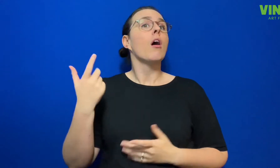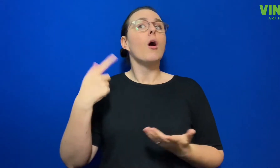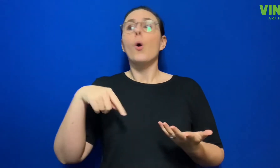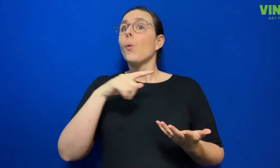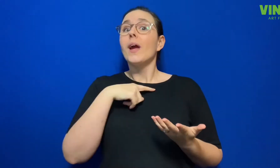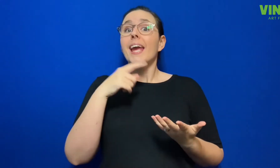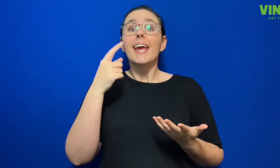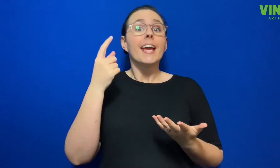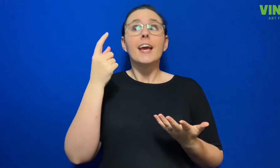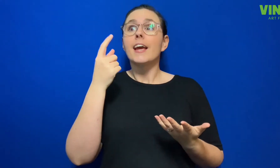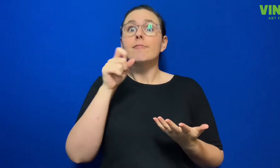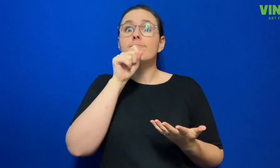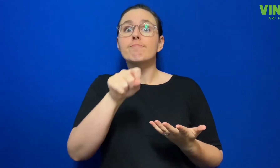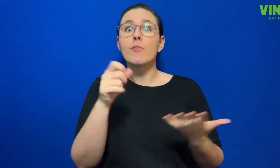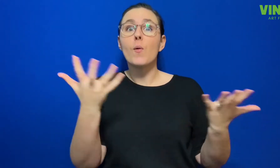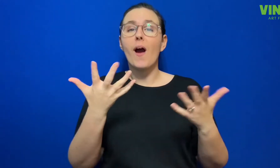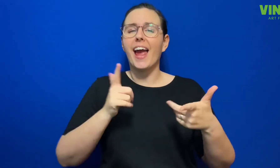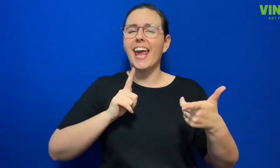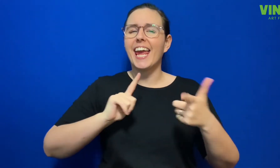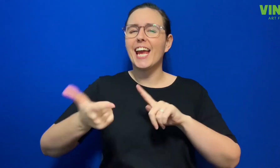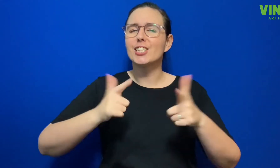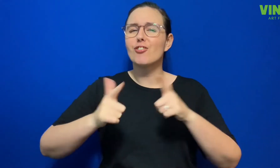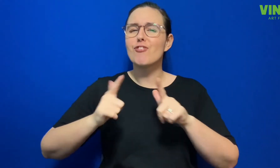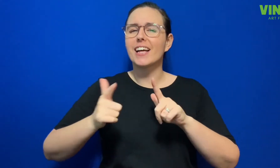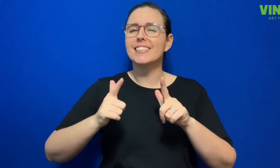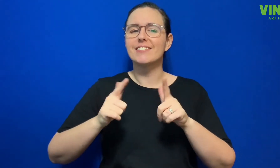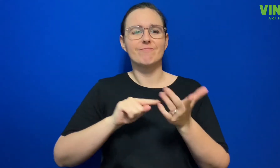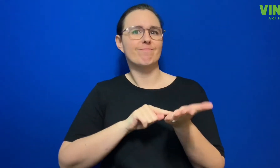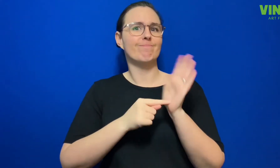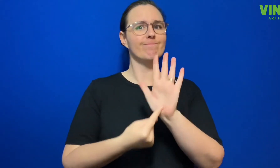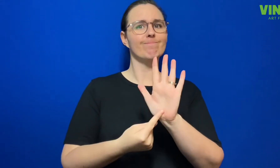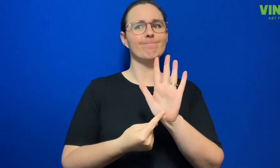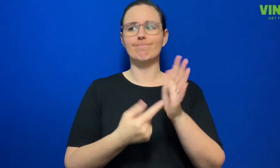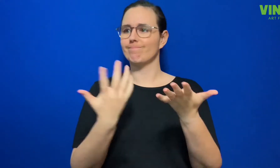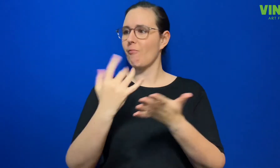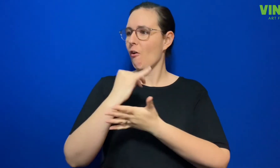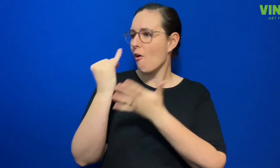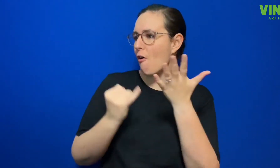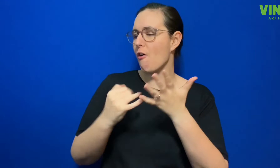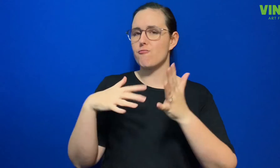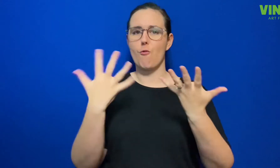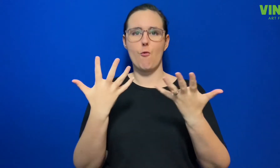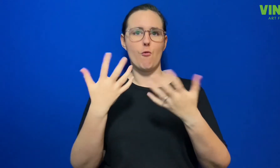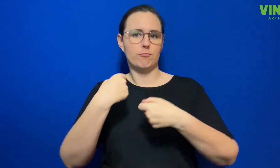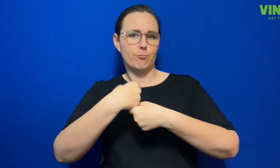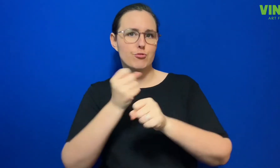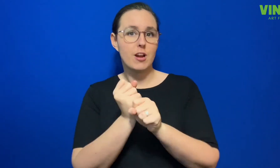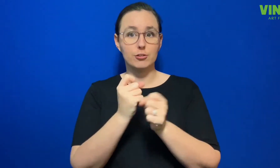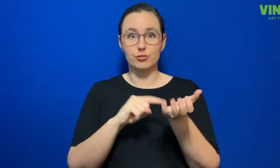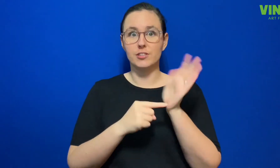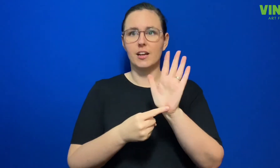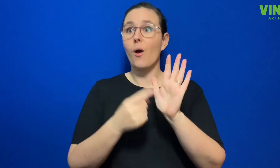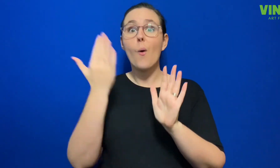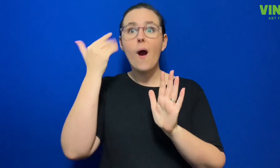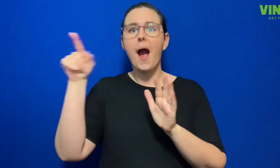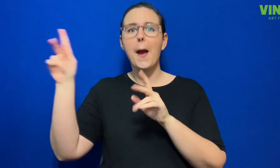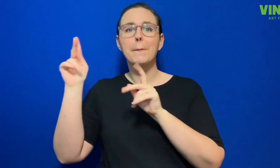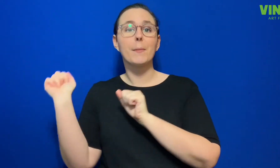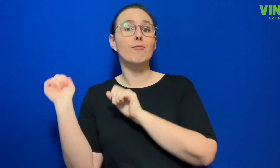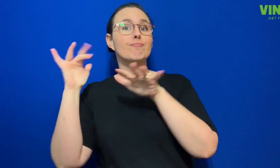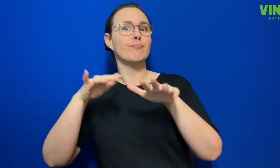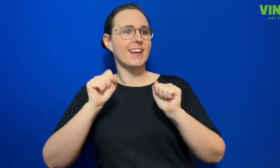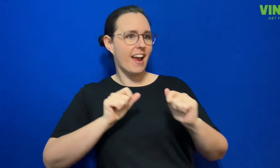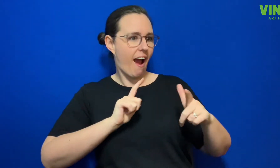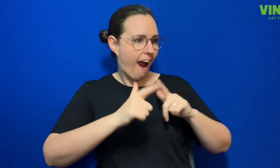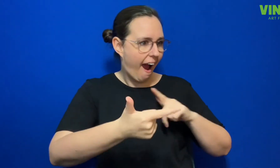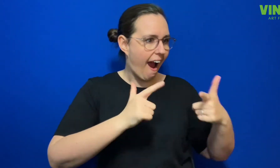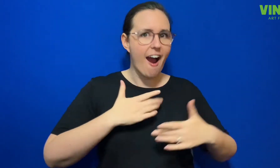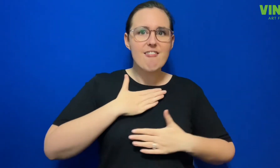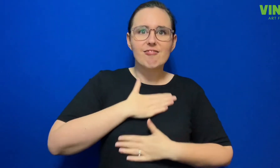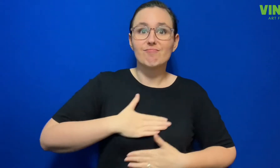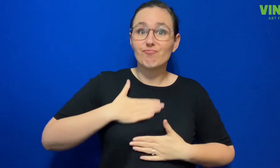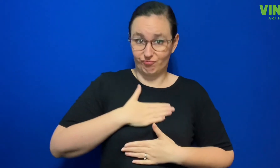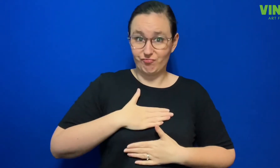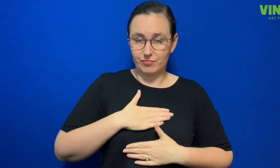Interactive art that allows audience participation is also recommended.